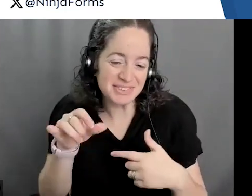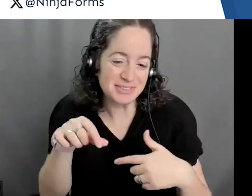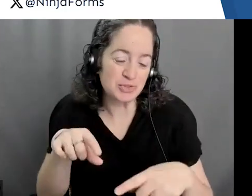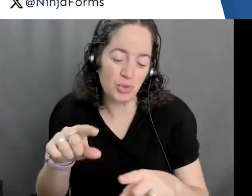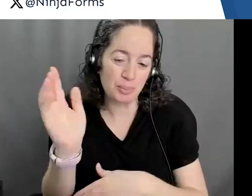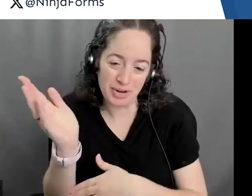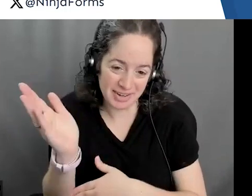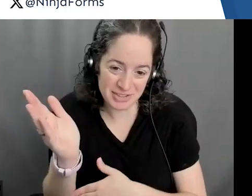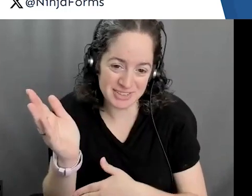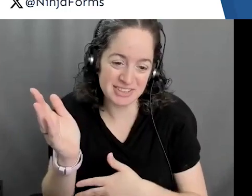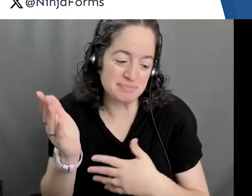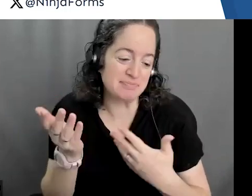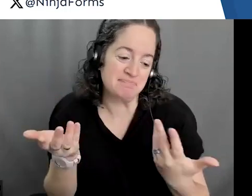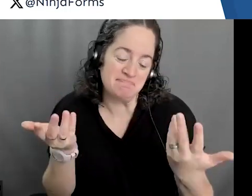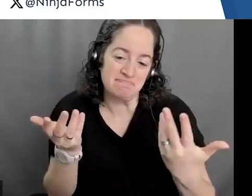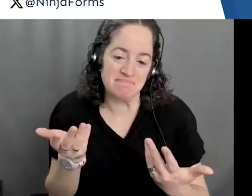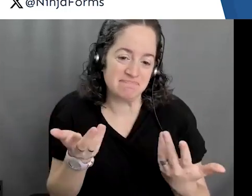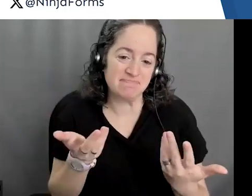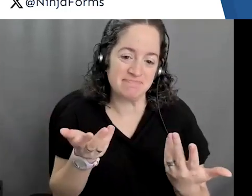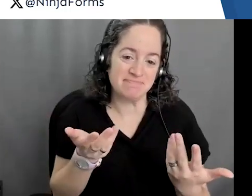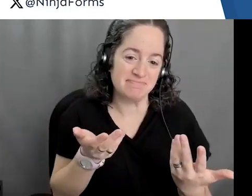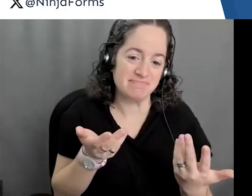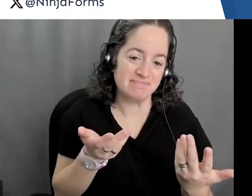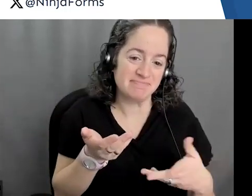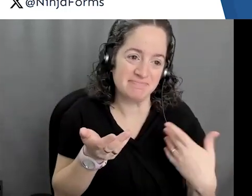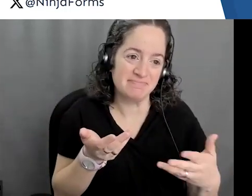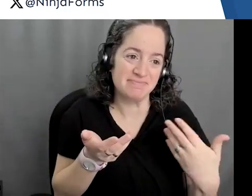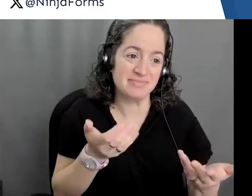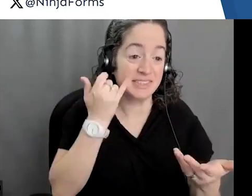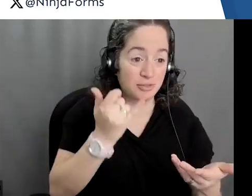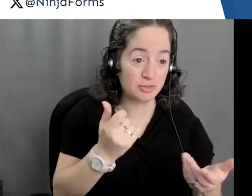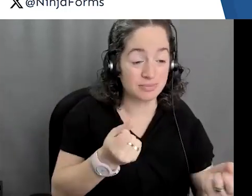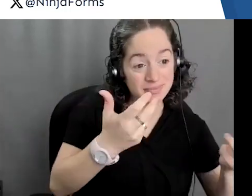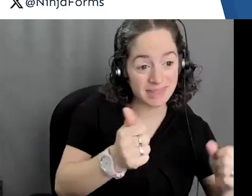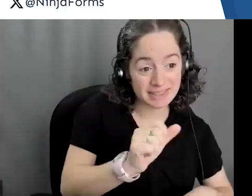even if you are not a American sign language speaker.